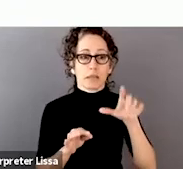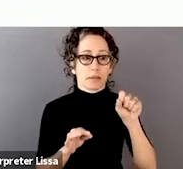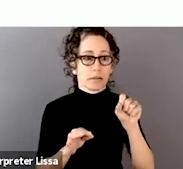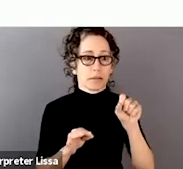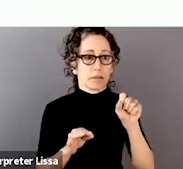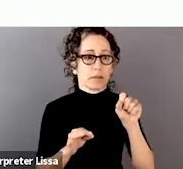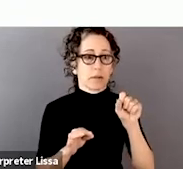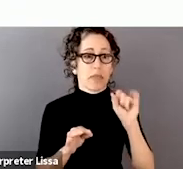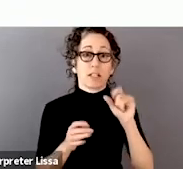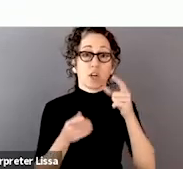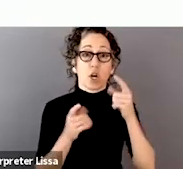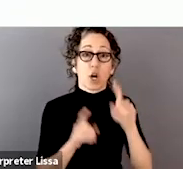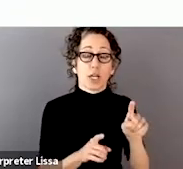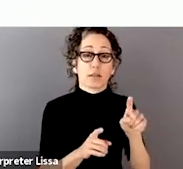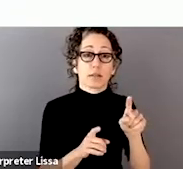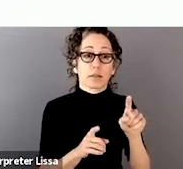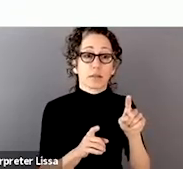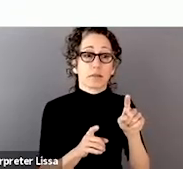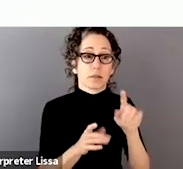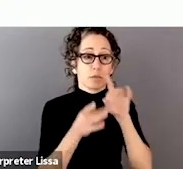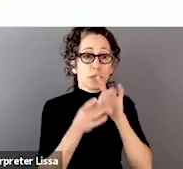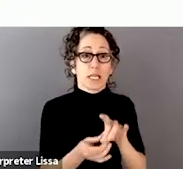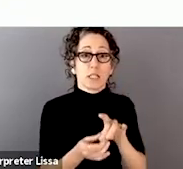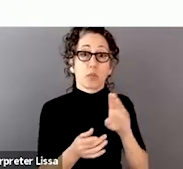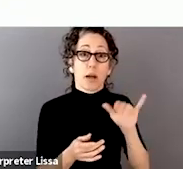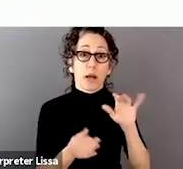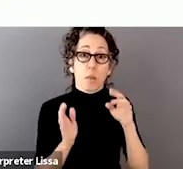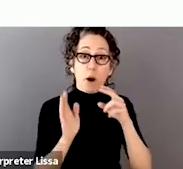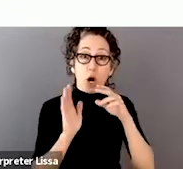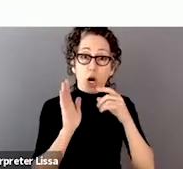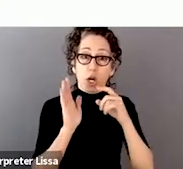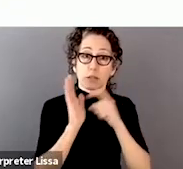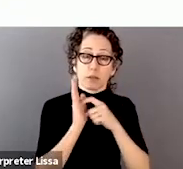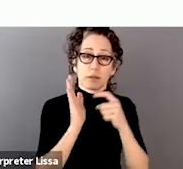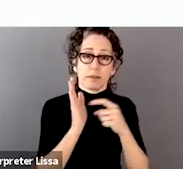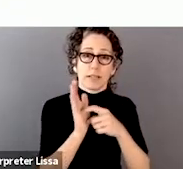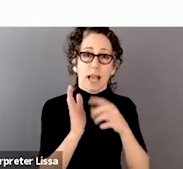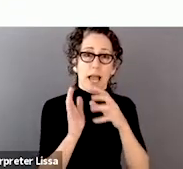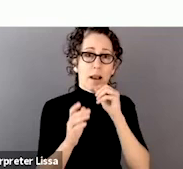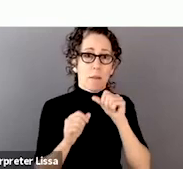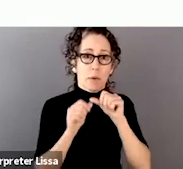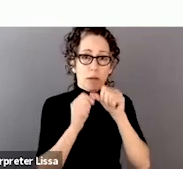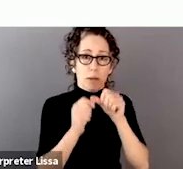included a host of inflammatory biomarker. Metabolite reported to affect permeability of intestinal lumen.